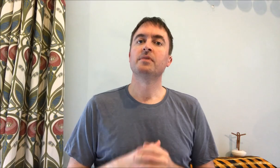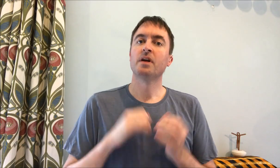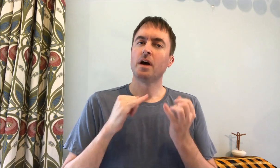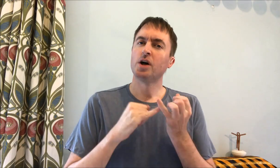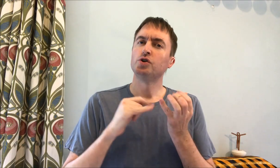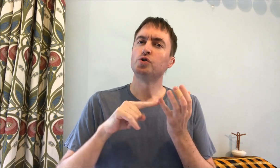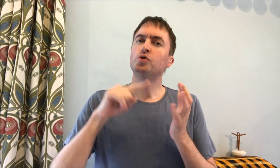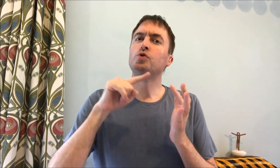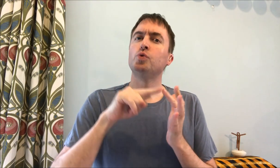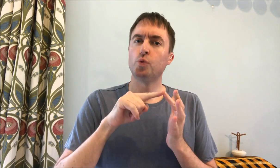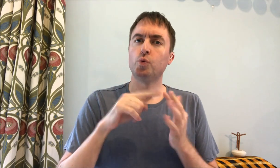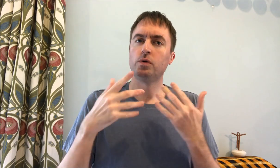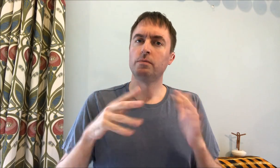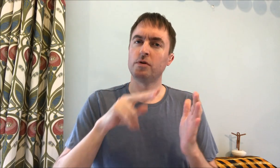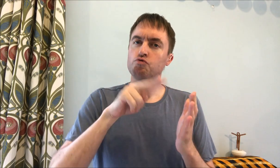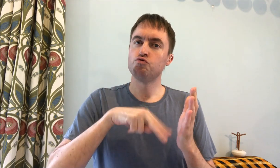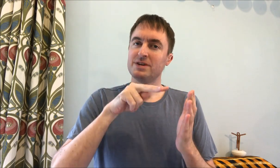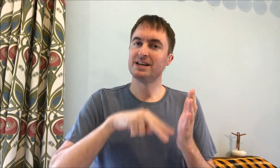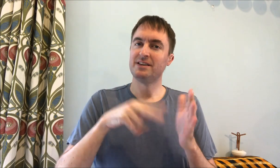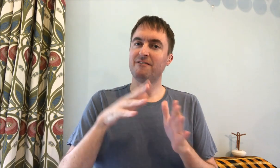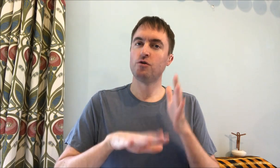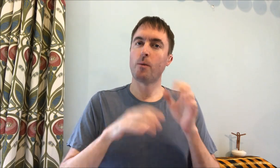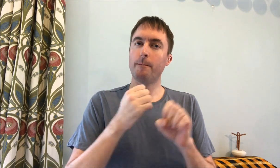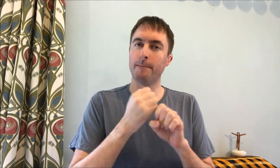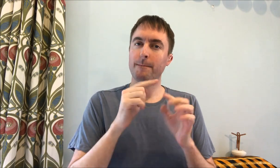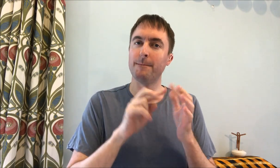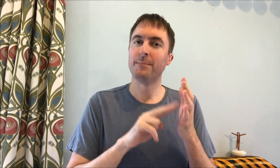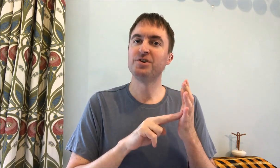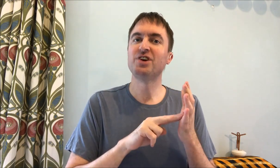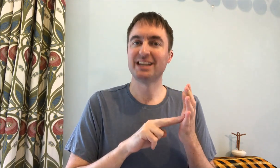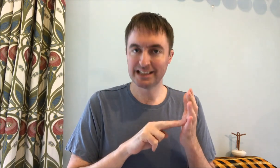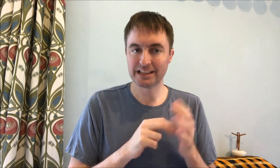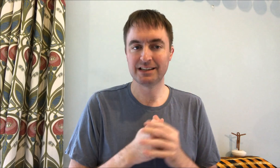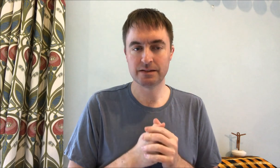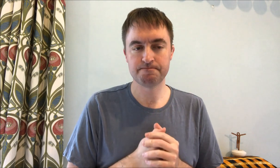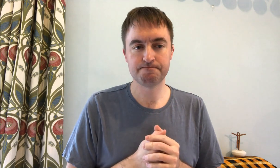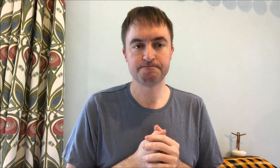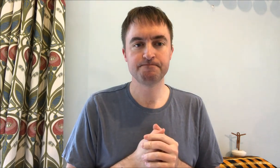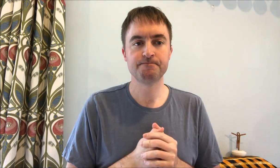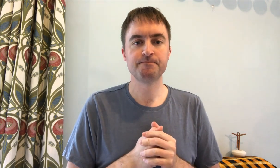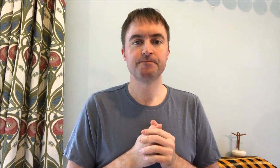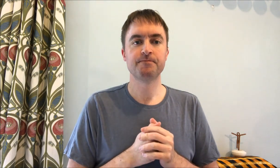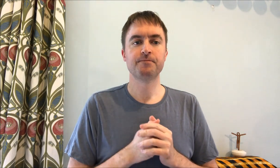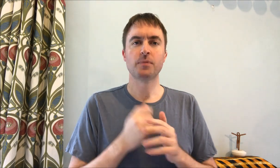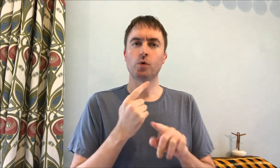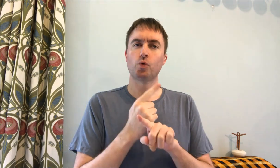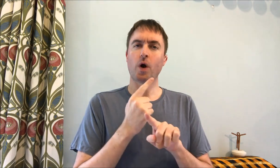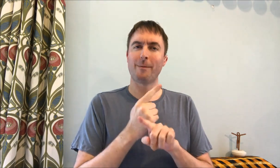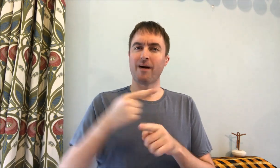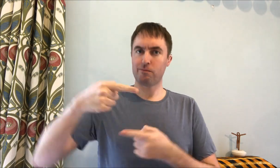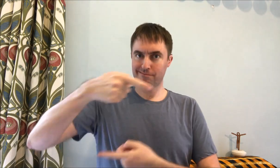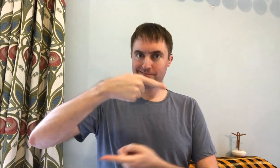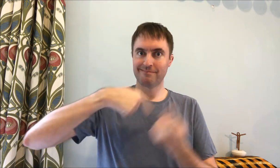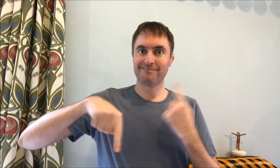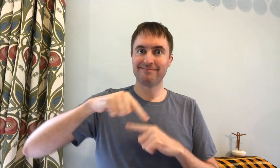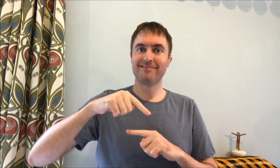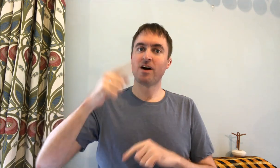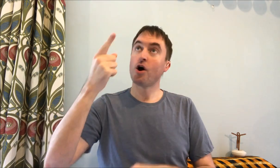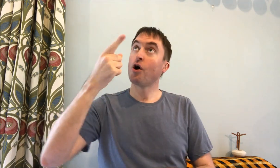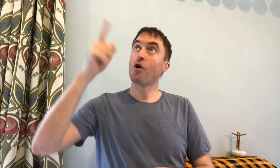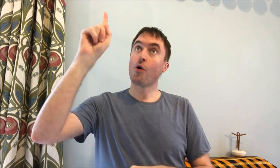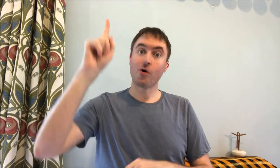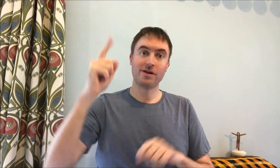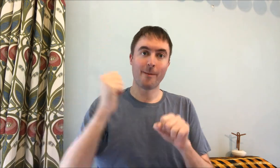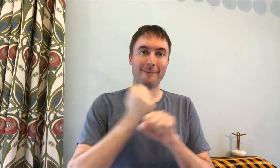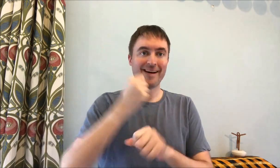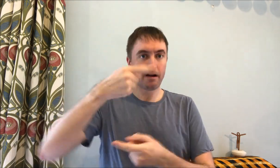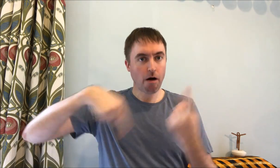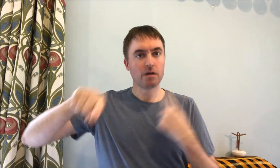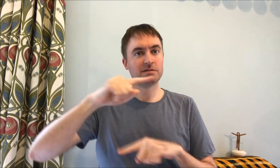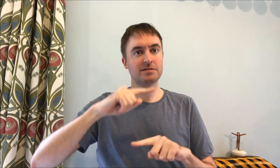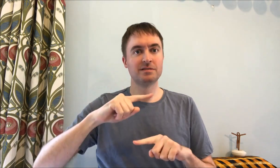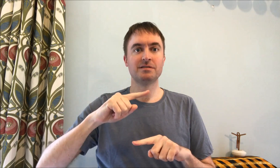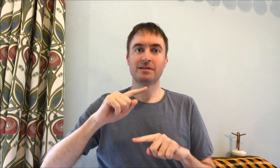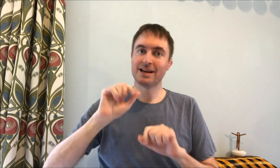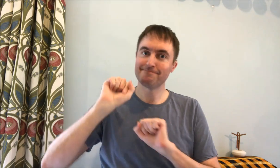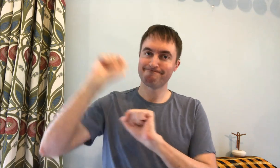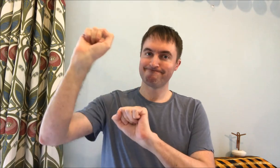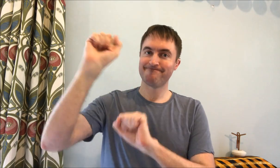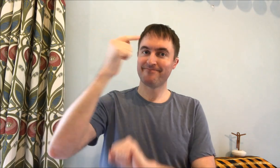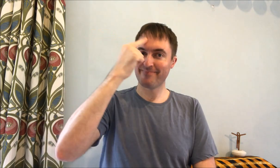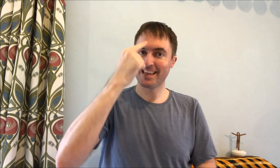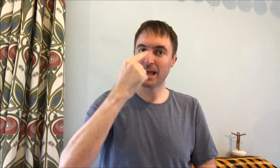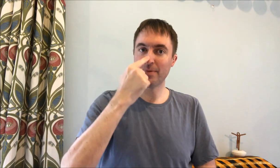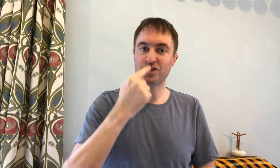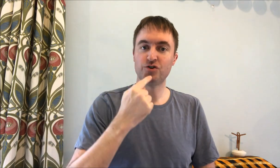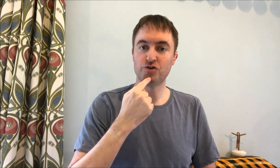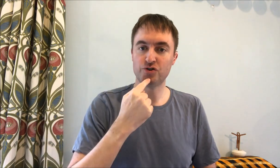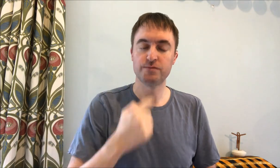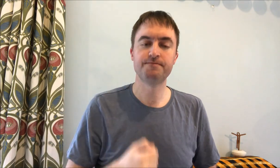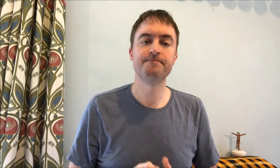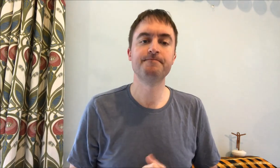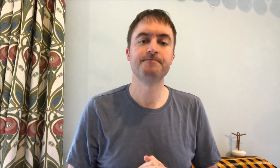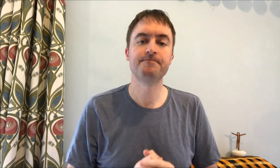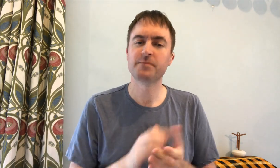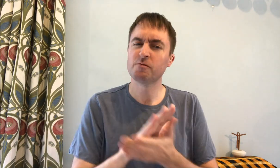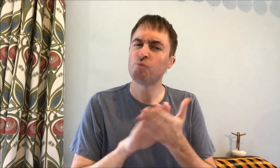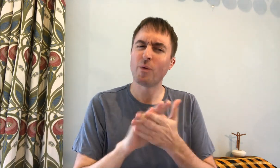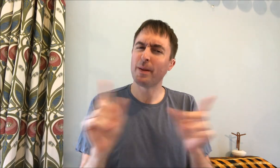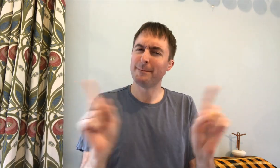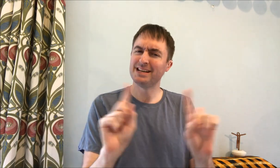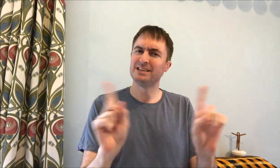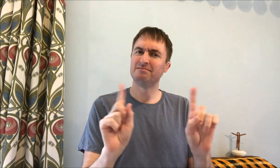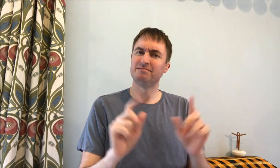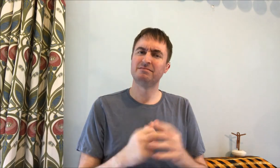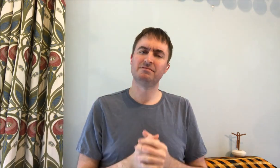Sue read to us from Genesis, that God created human beings in the image of God. What does this mean?